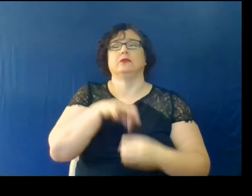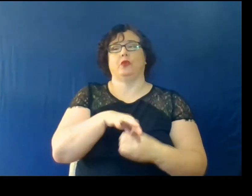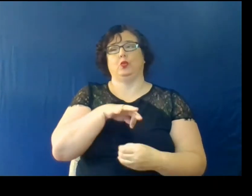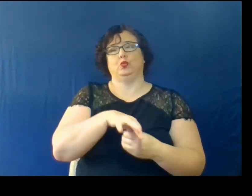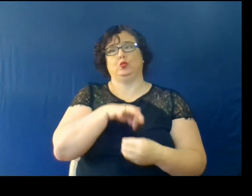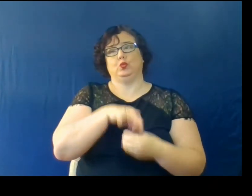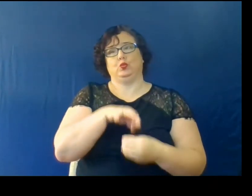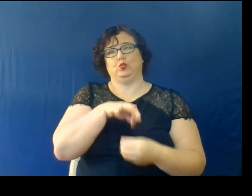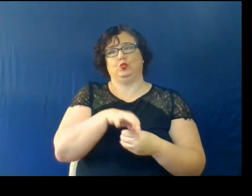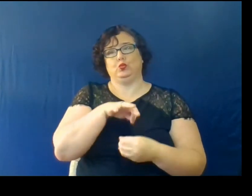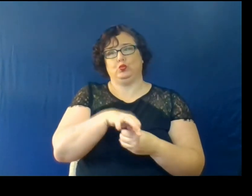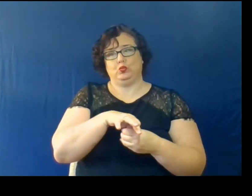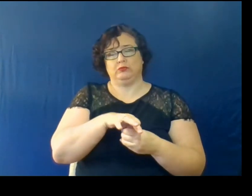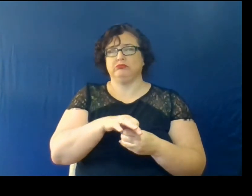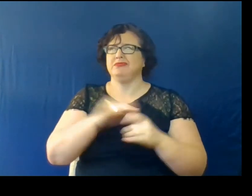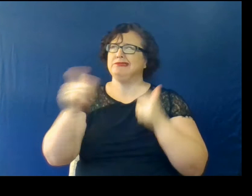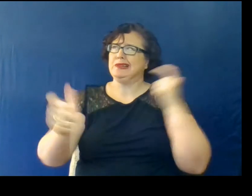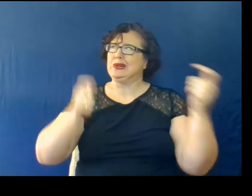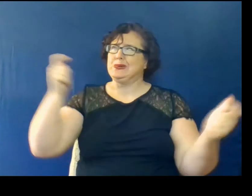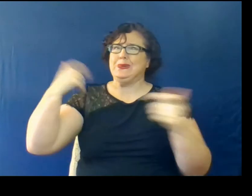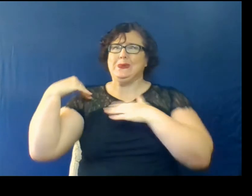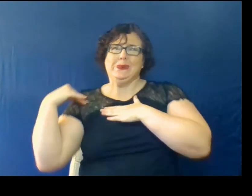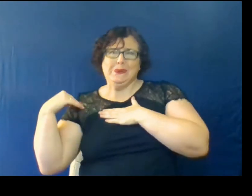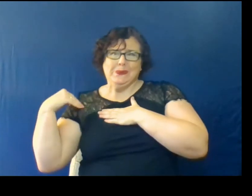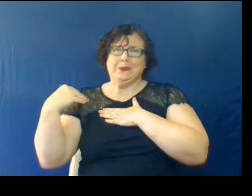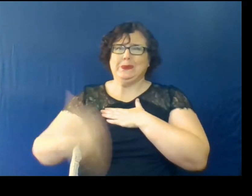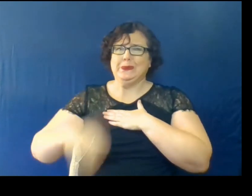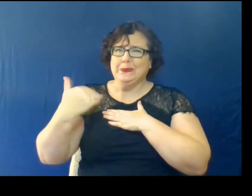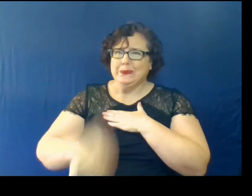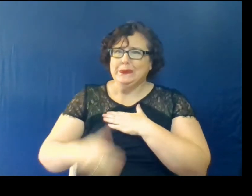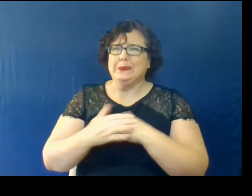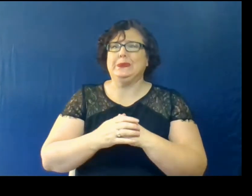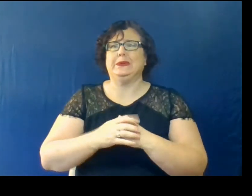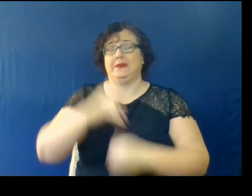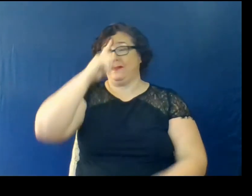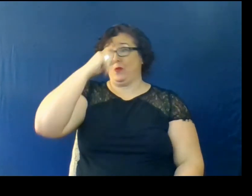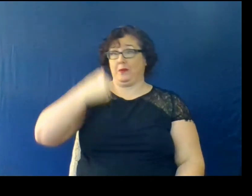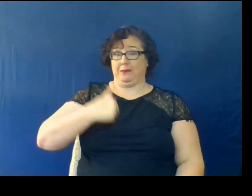that it's a big responsibility. You know it's a big responsibility for me as a person but it's